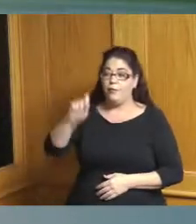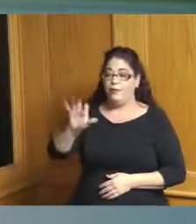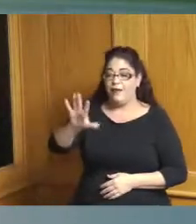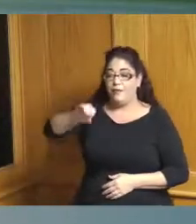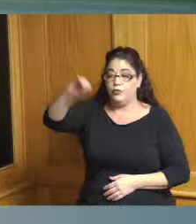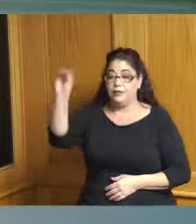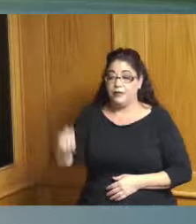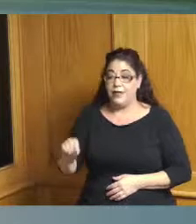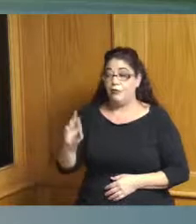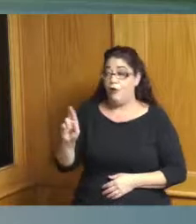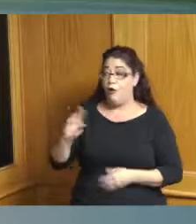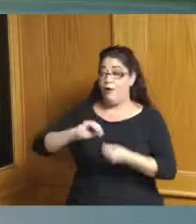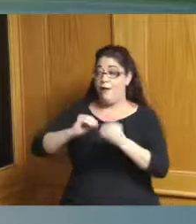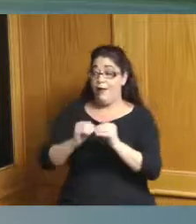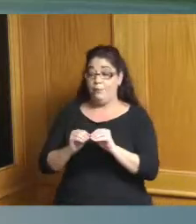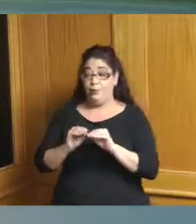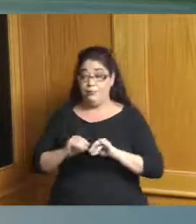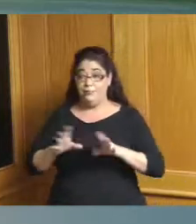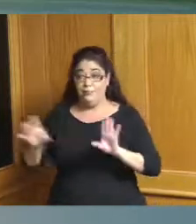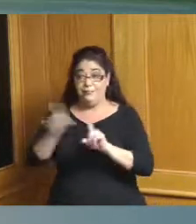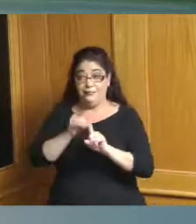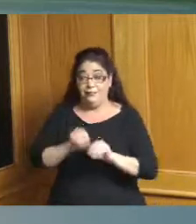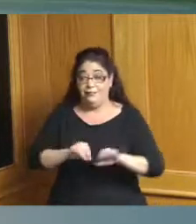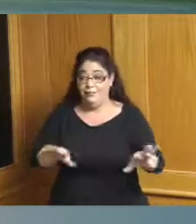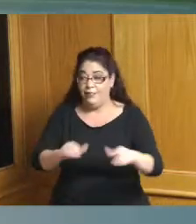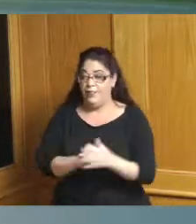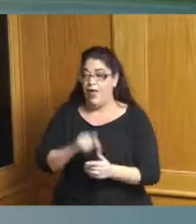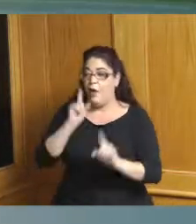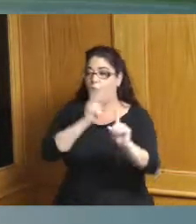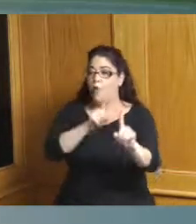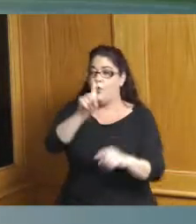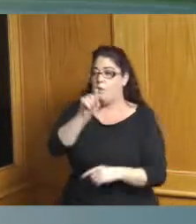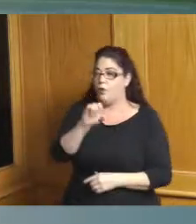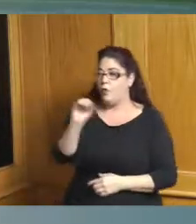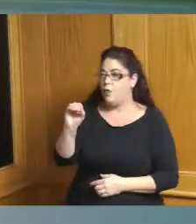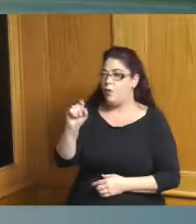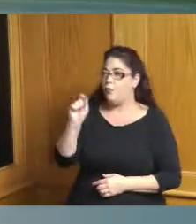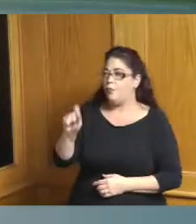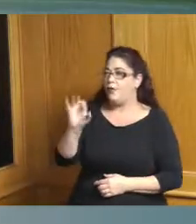is at 0.93 today which is below 1 and has remained that way now for about three weeks